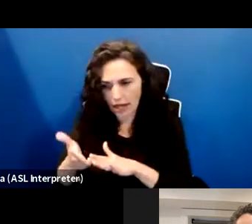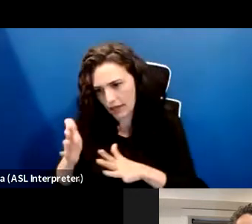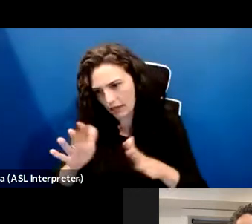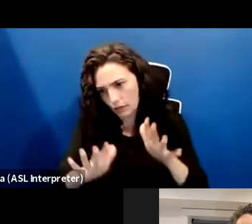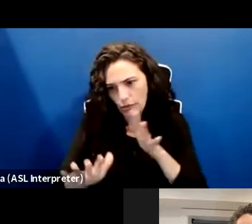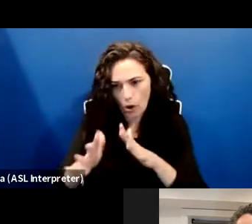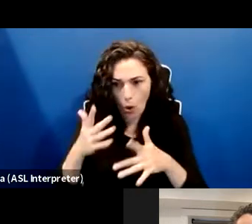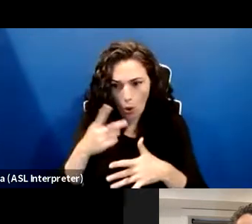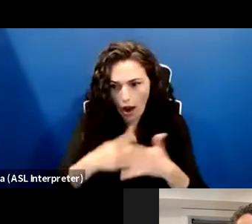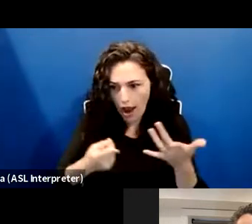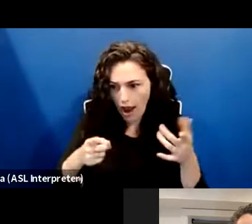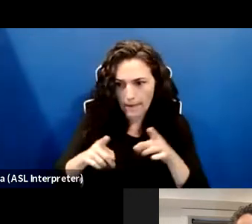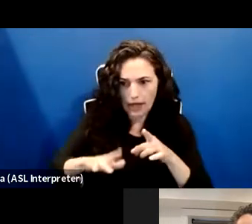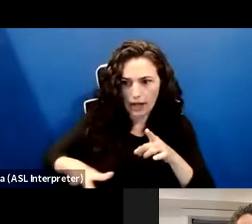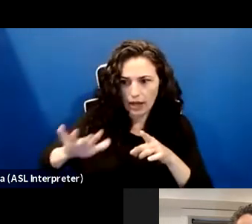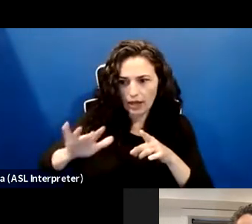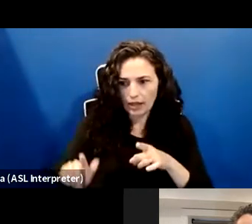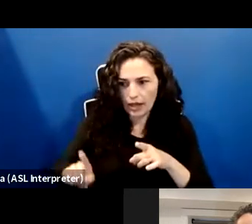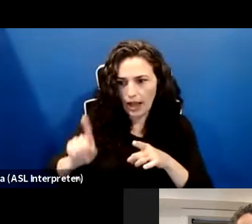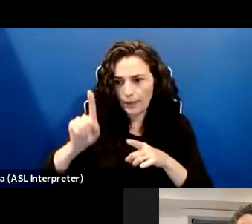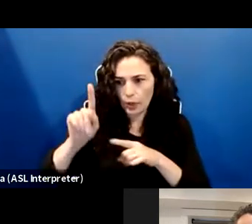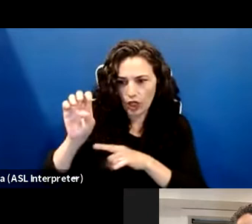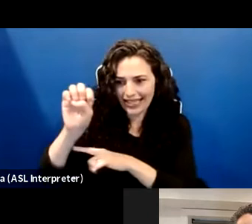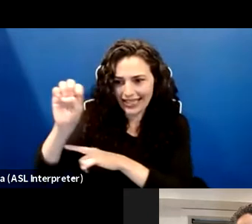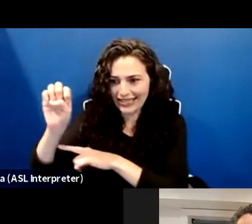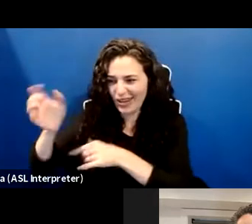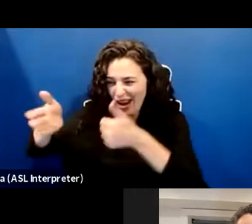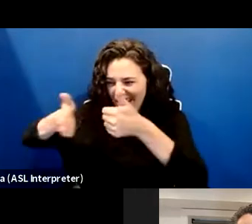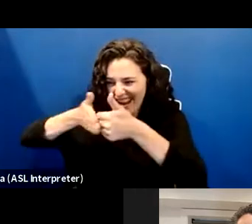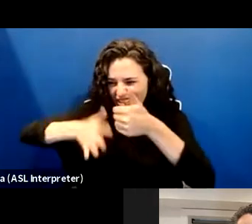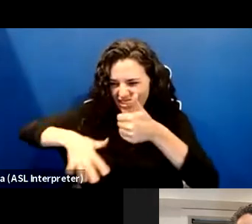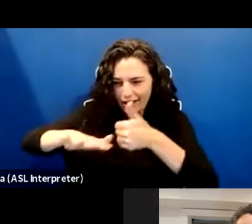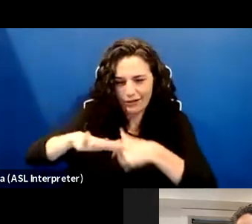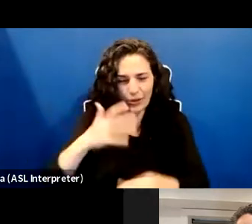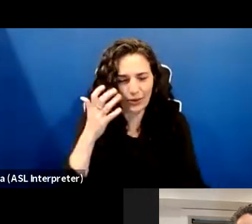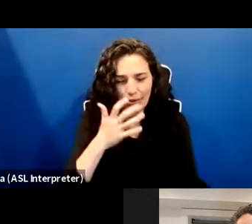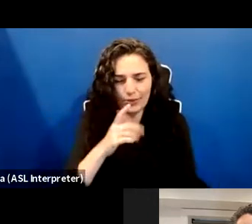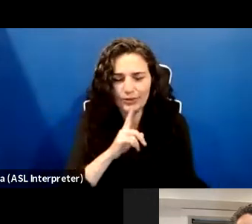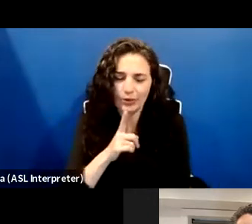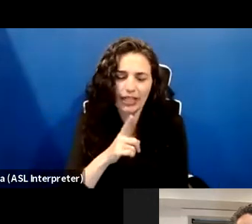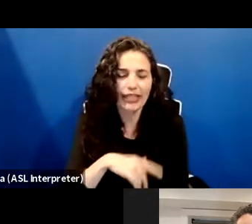but it's here in the Upper East side, you know, it's just next door. So it's always playing this like fine line